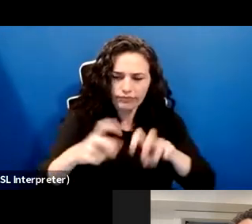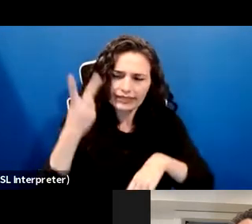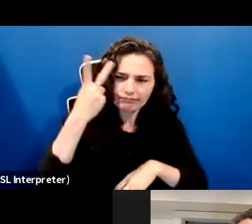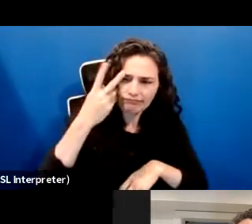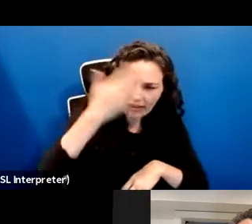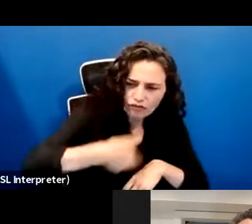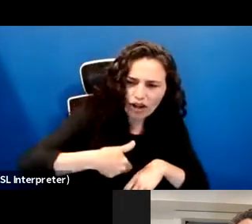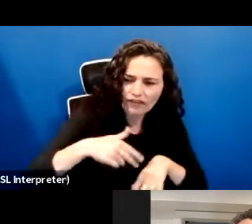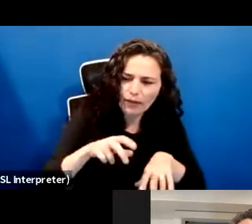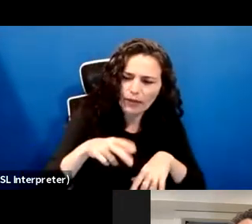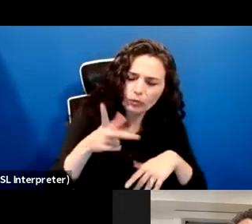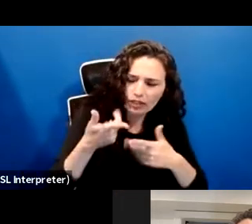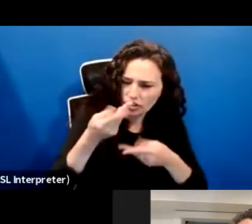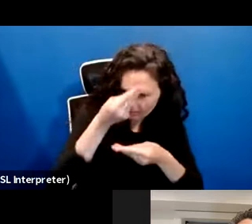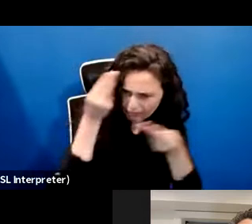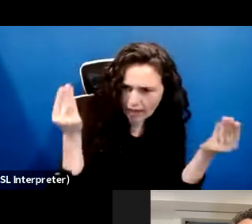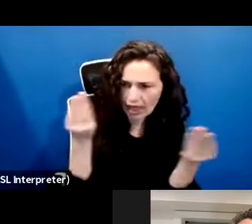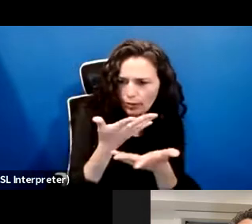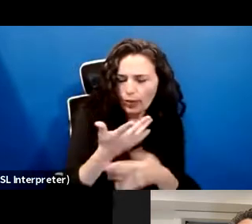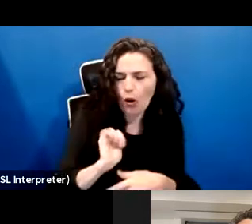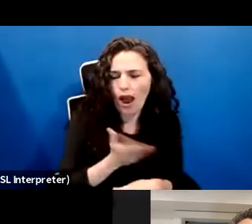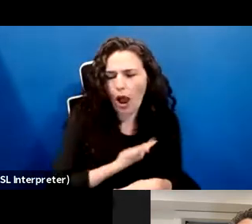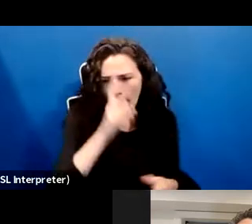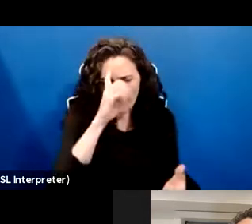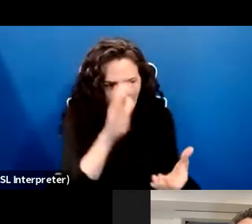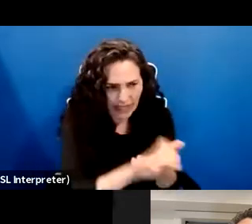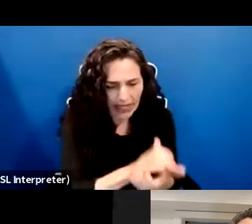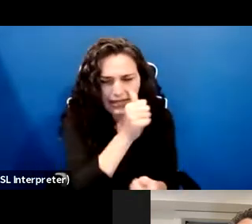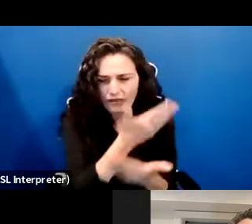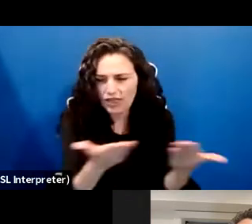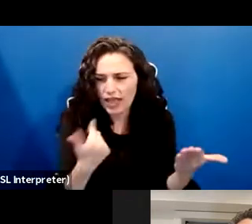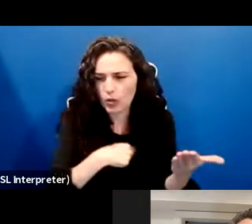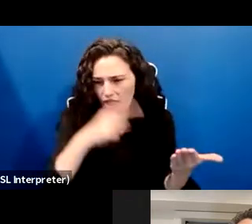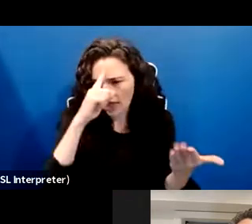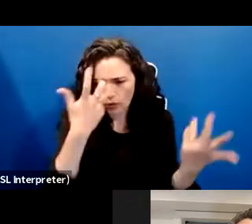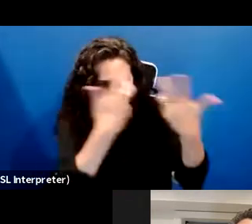spread our, you know, beliefs and the things that we think are right for us and what we're looking for.